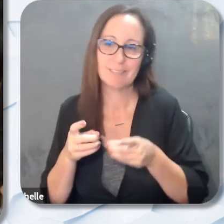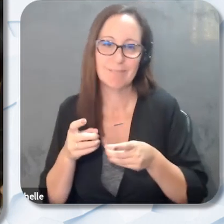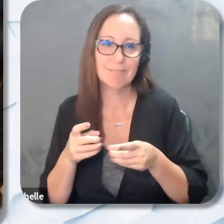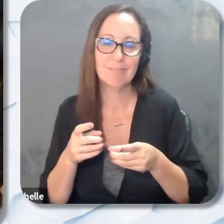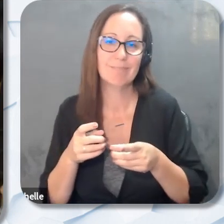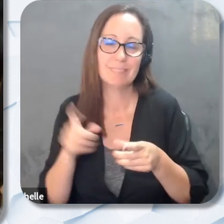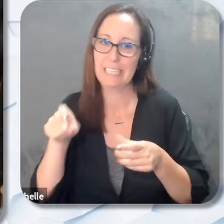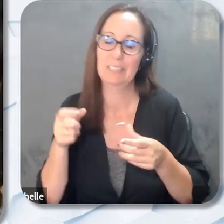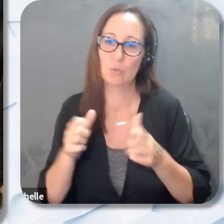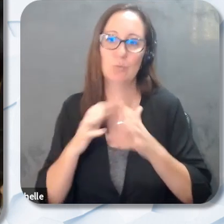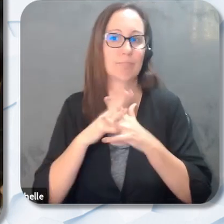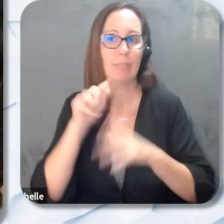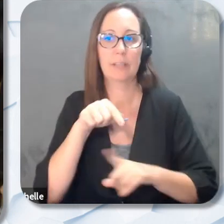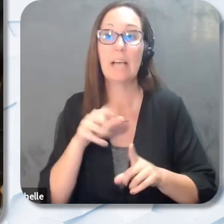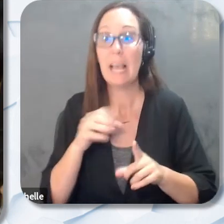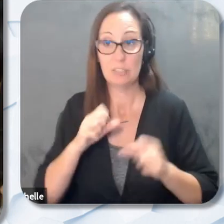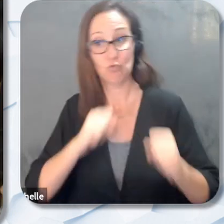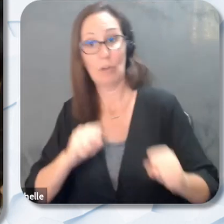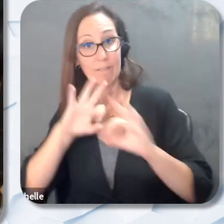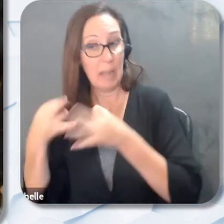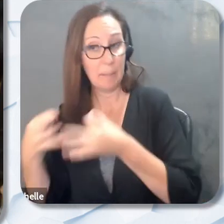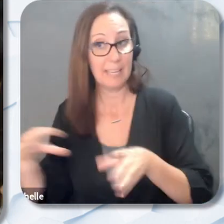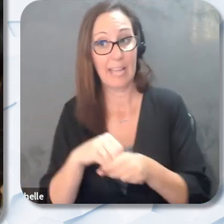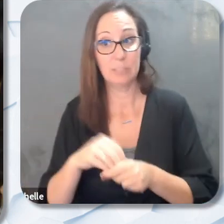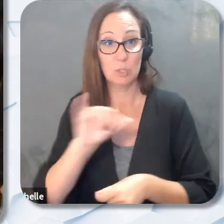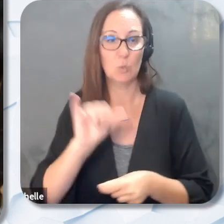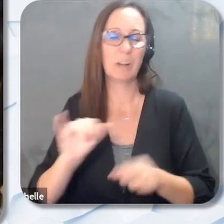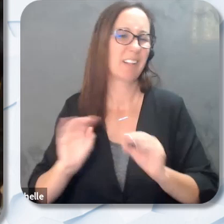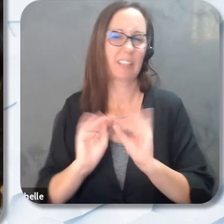And also, they need to have strong family engagement it's pretty clear that family